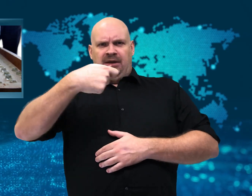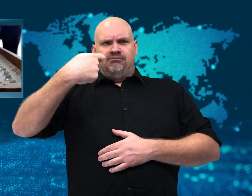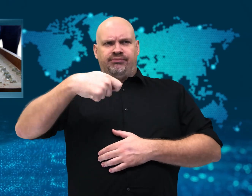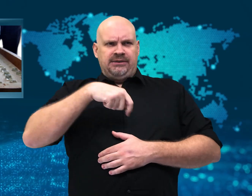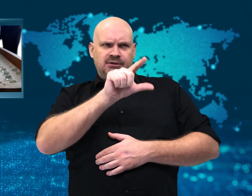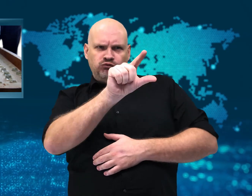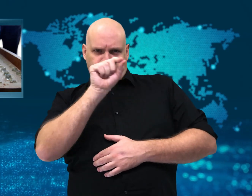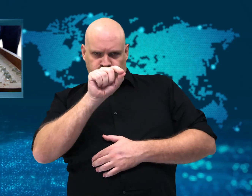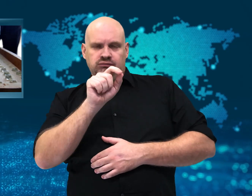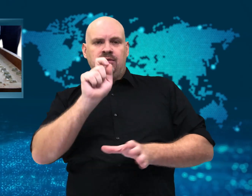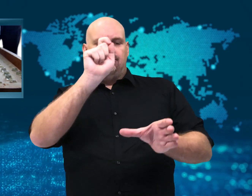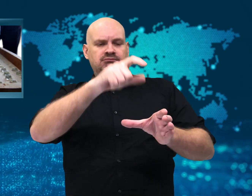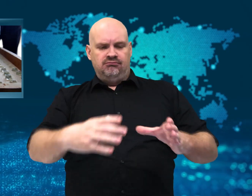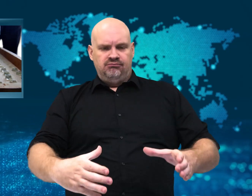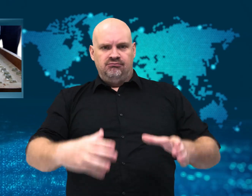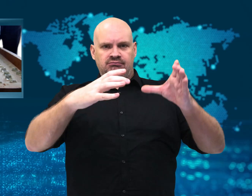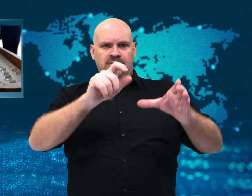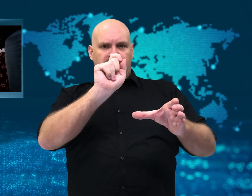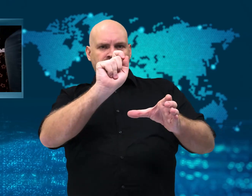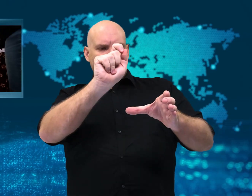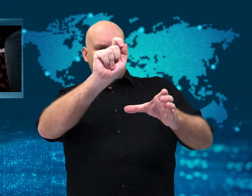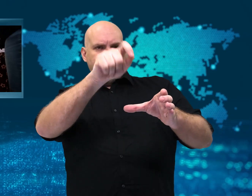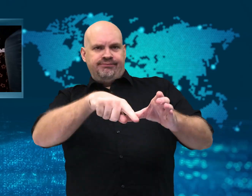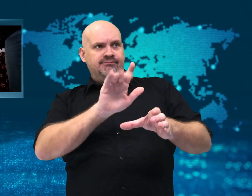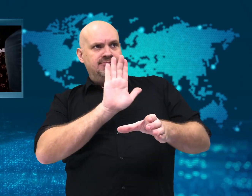Before the polls opened,